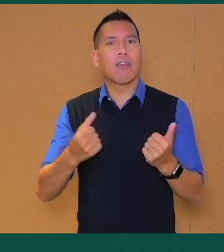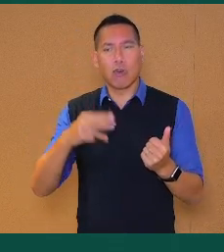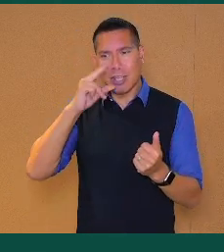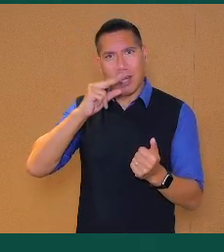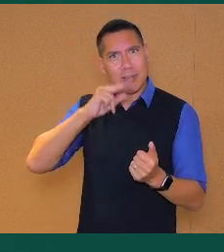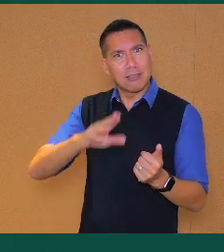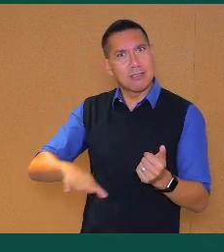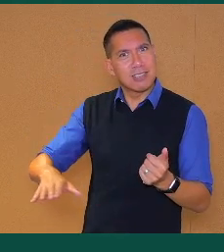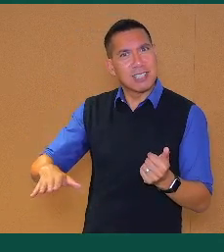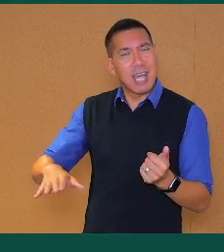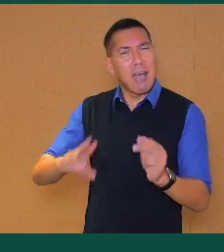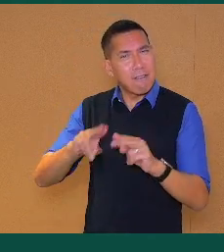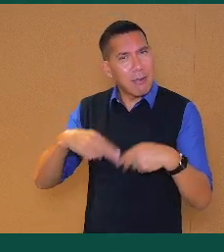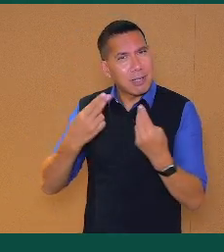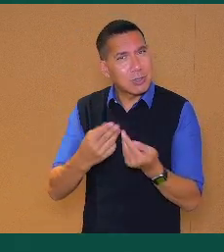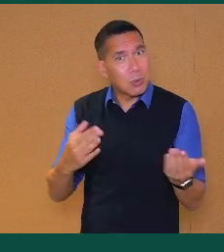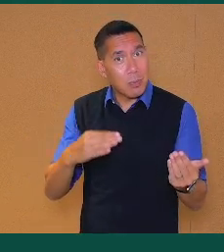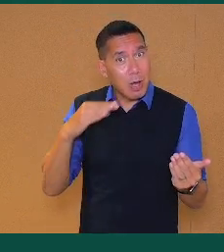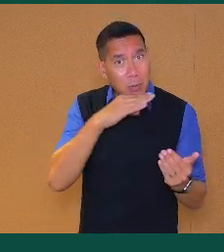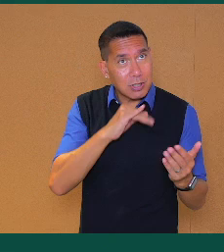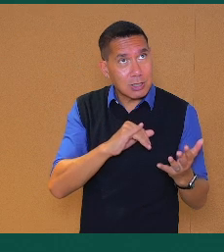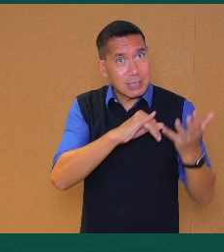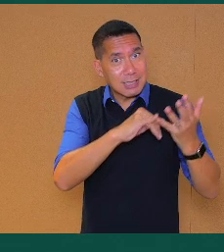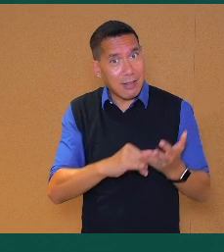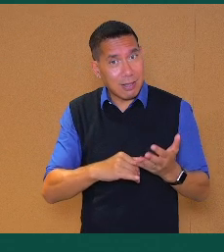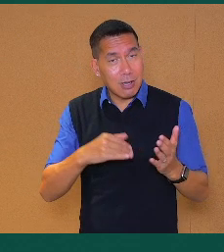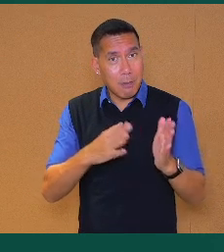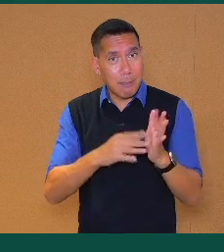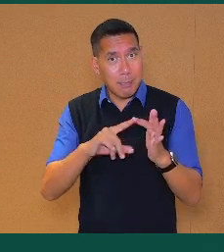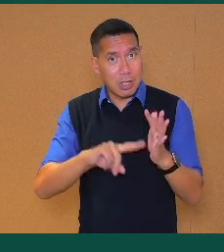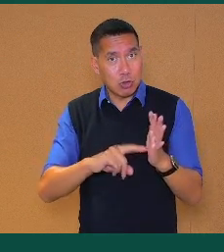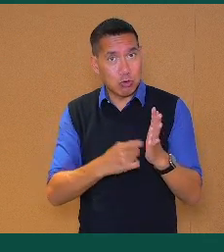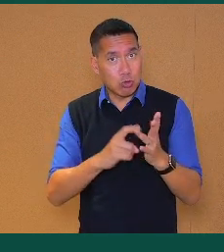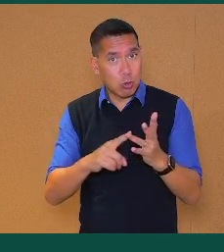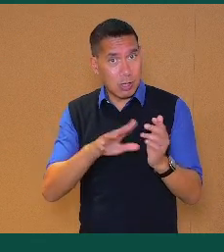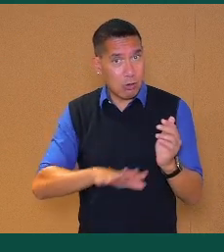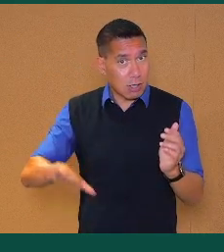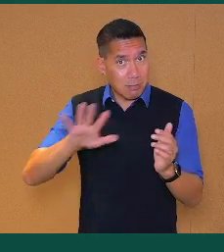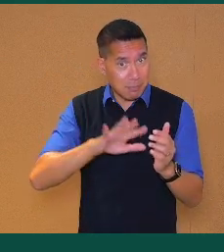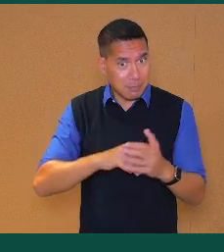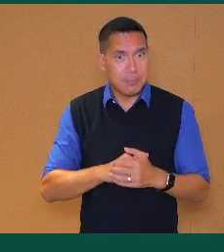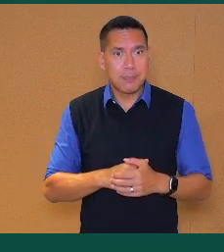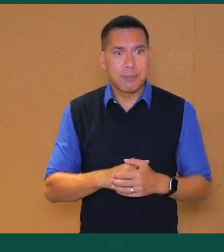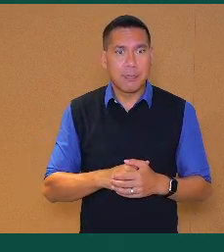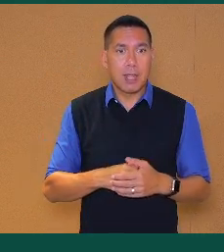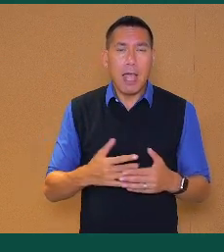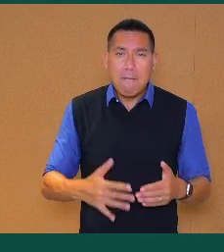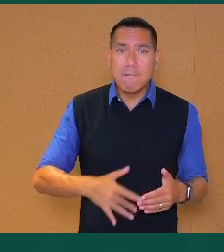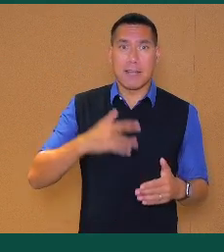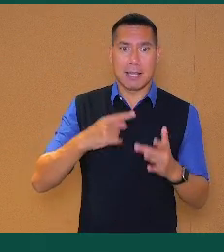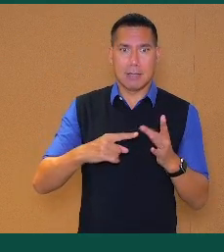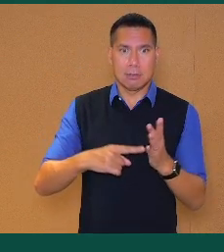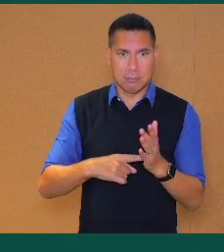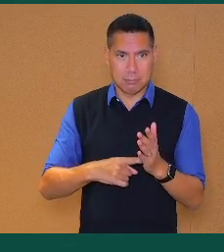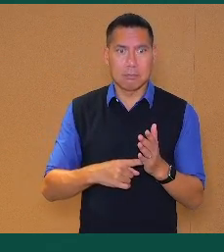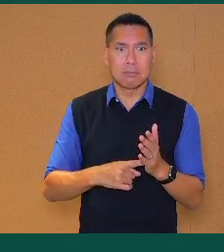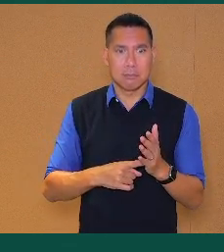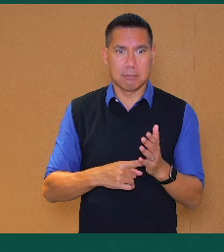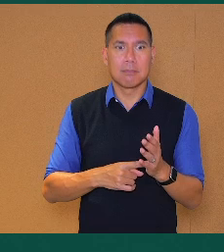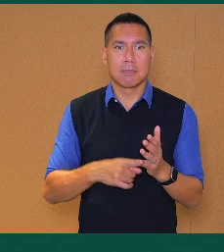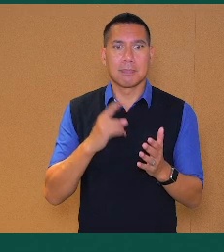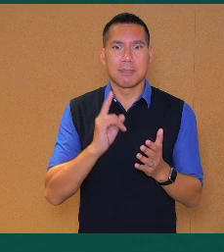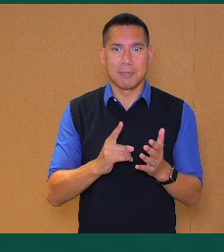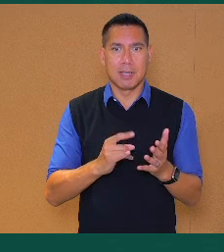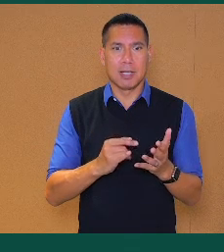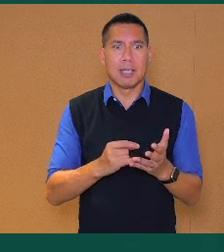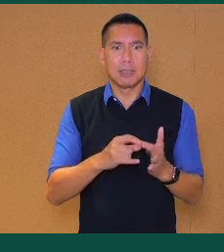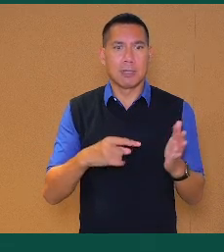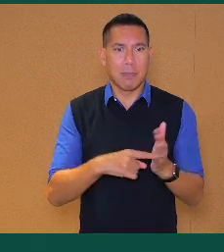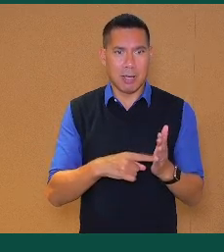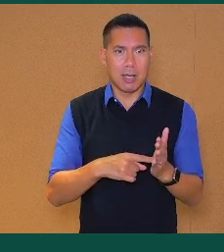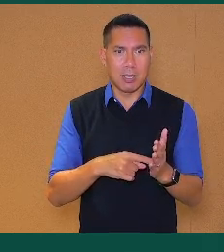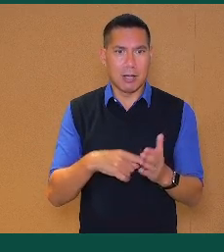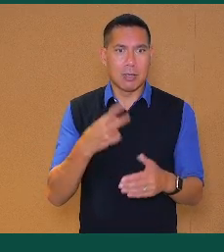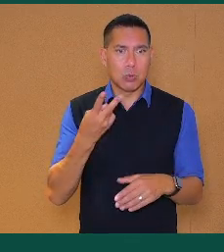metropolitan region. Feeling It! (Sep-Nov 2020).